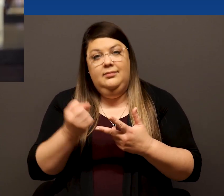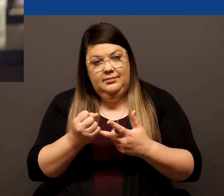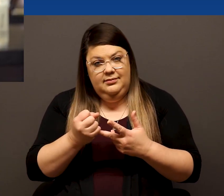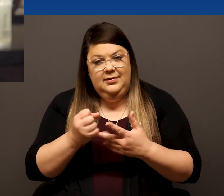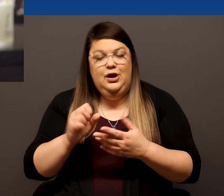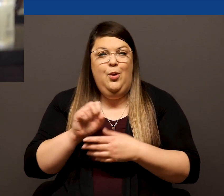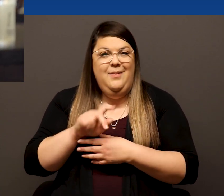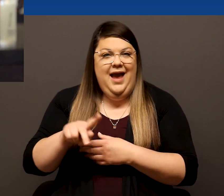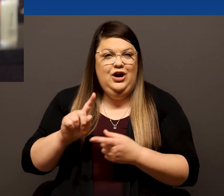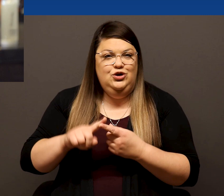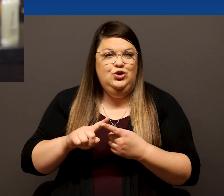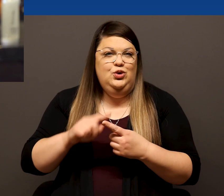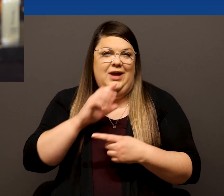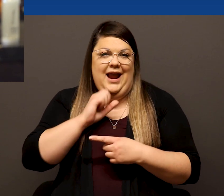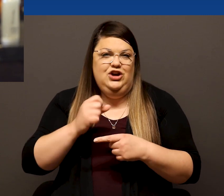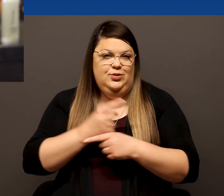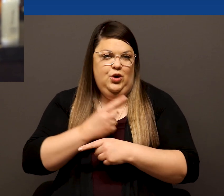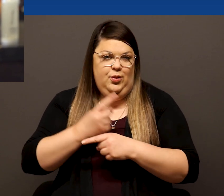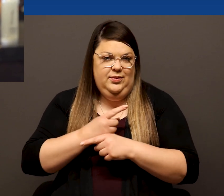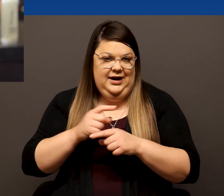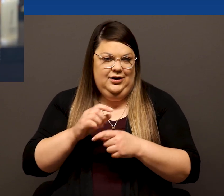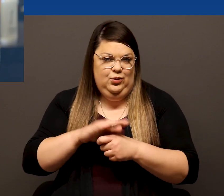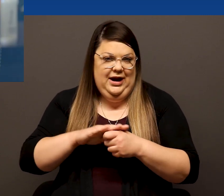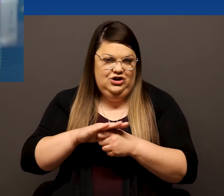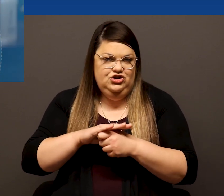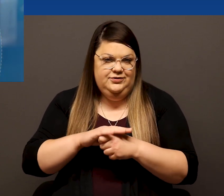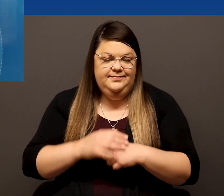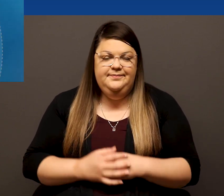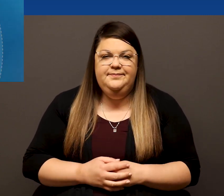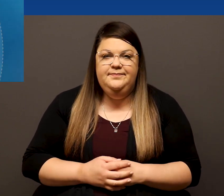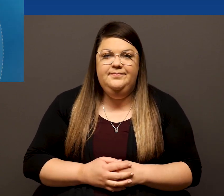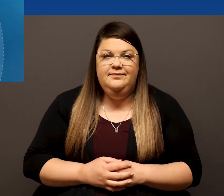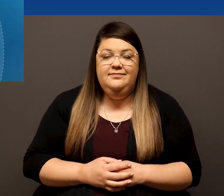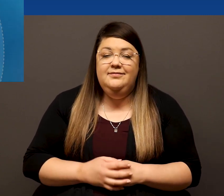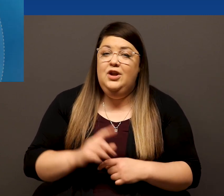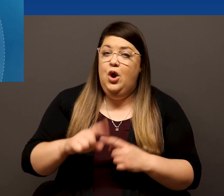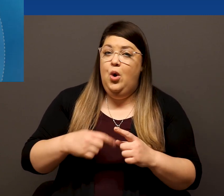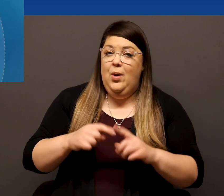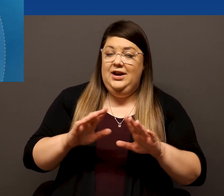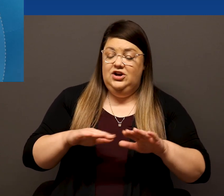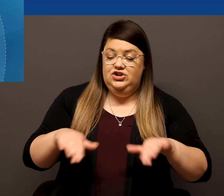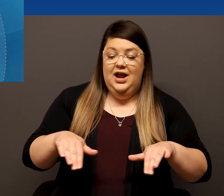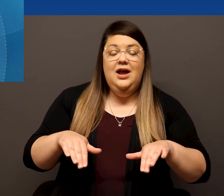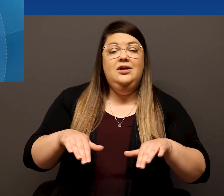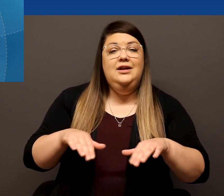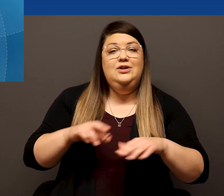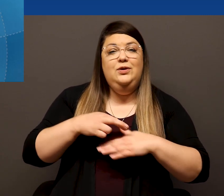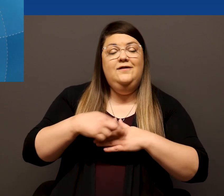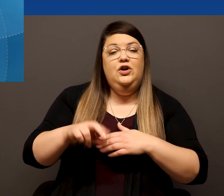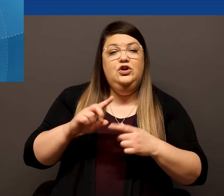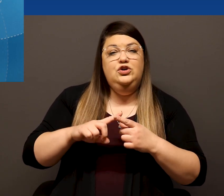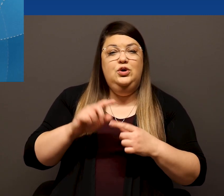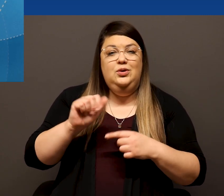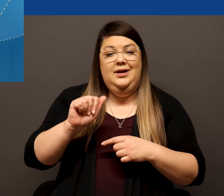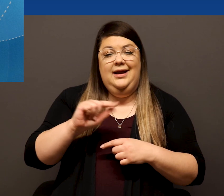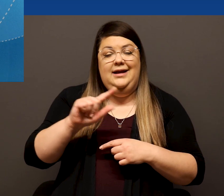and get back into the age appropriate range. [Narrator] When a child is referred to the Arizona Early Intervention Program,